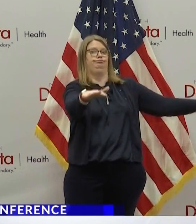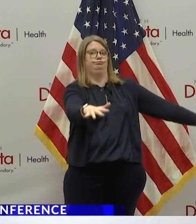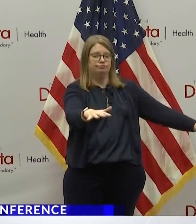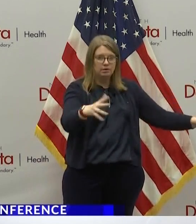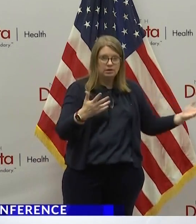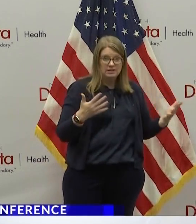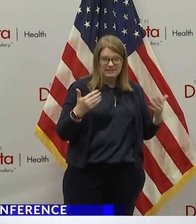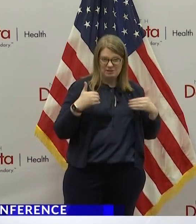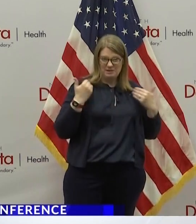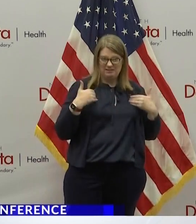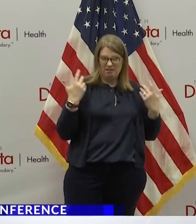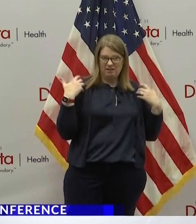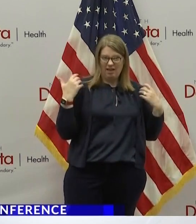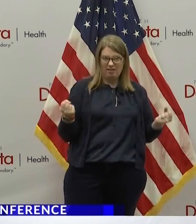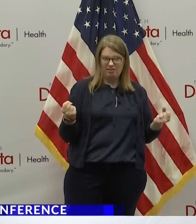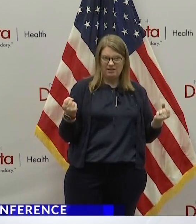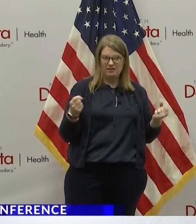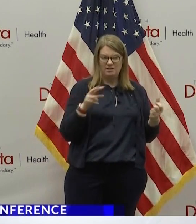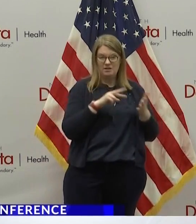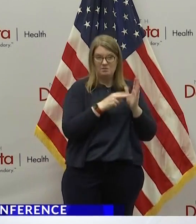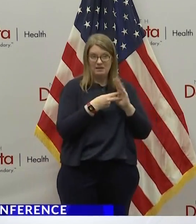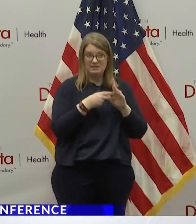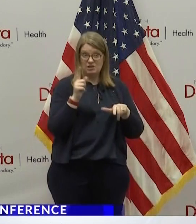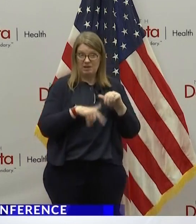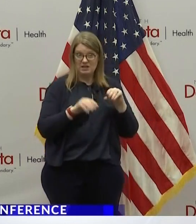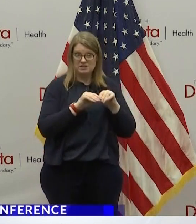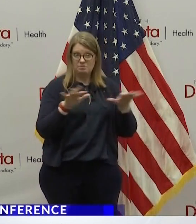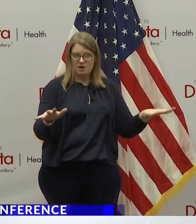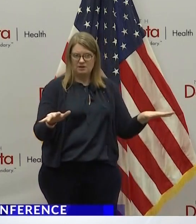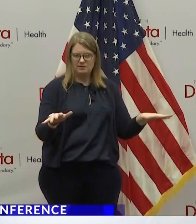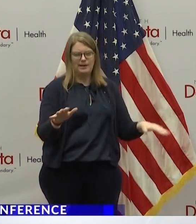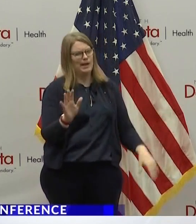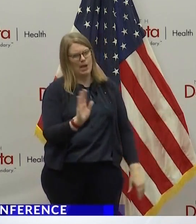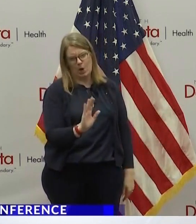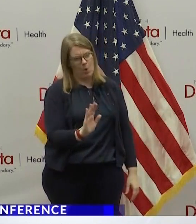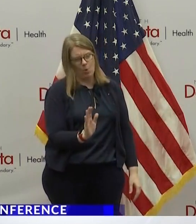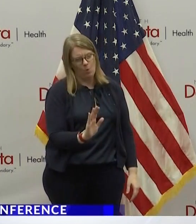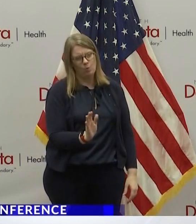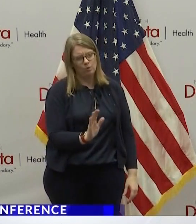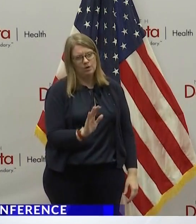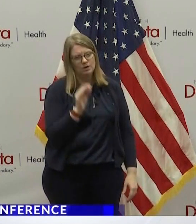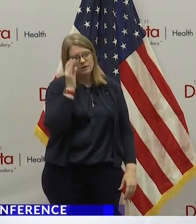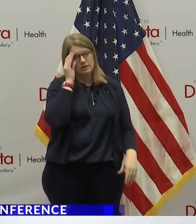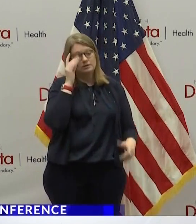ASYMPTOMATIC THERE MIGHT BE 2 A ASYMPTOMATICS IN THOSE AGE GROUP GROUPS THAT HAVE NOT BEEN LOCATED YET.